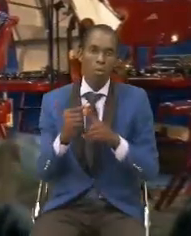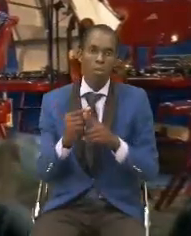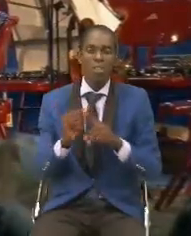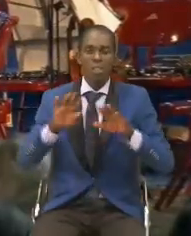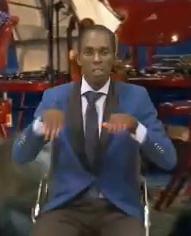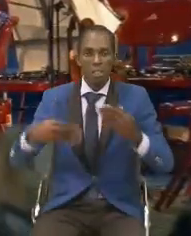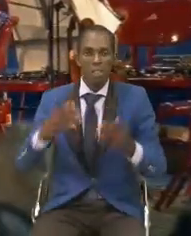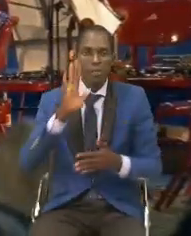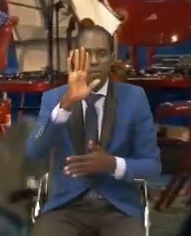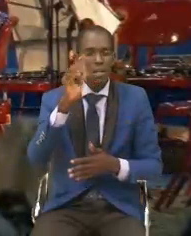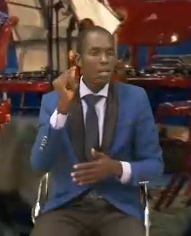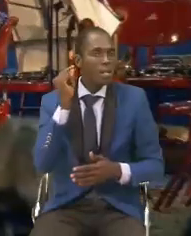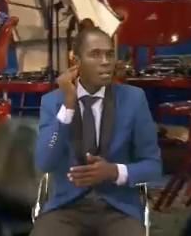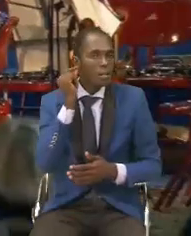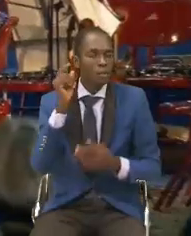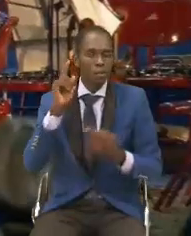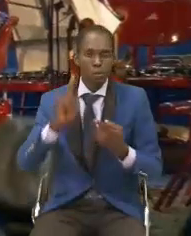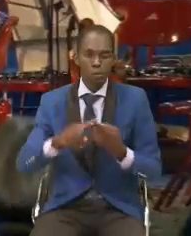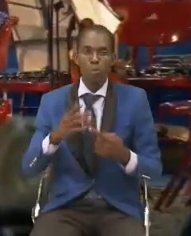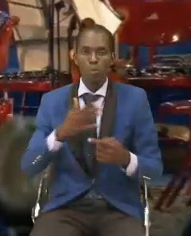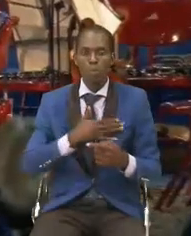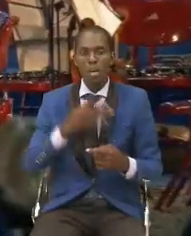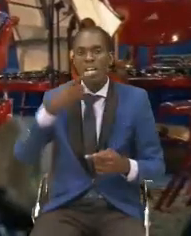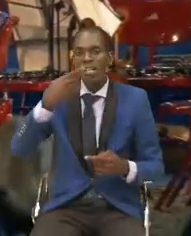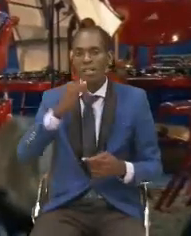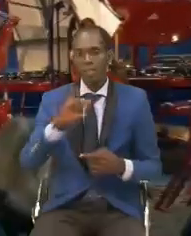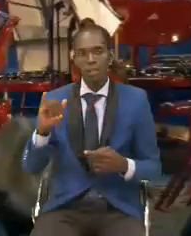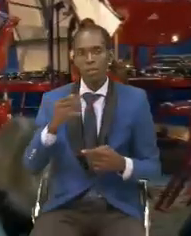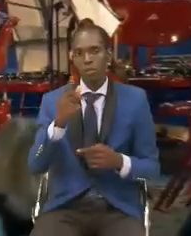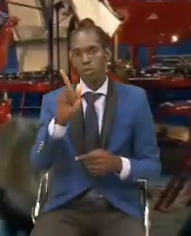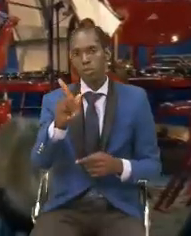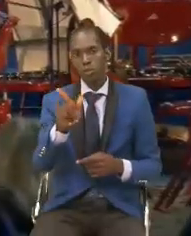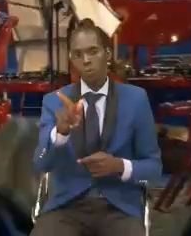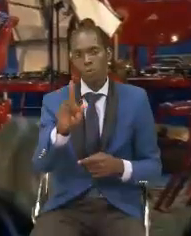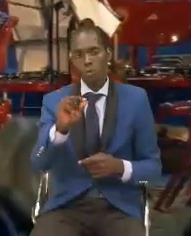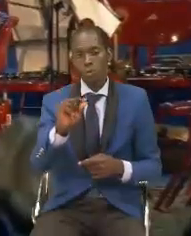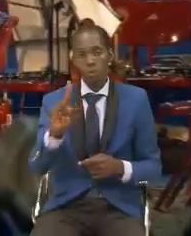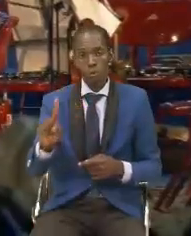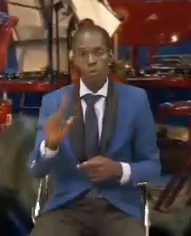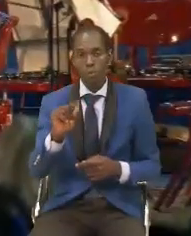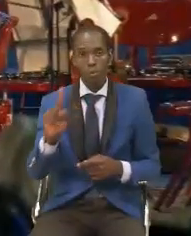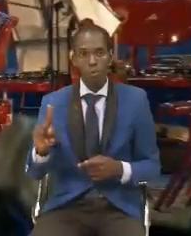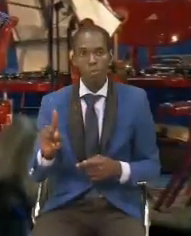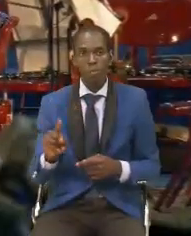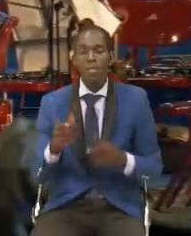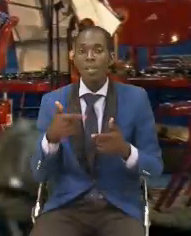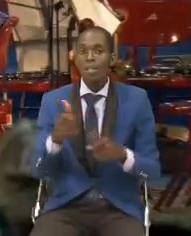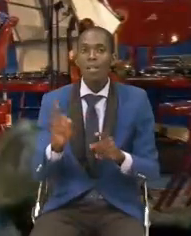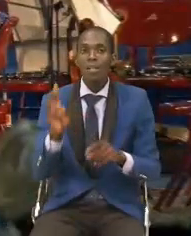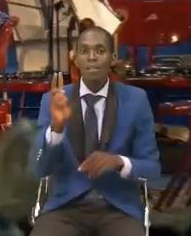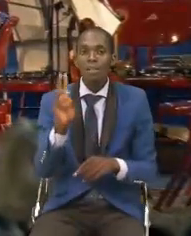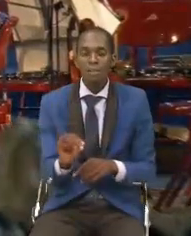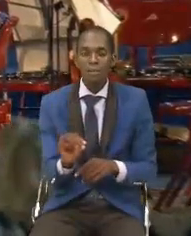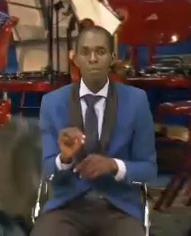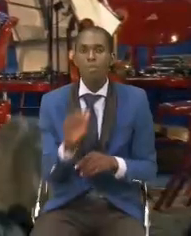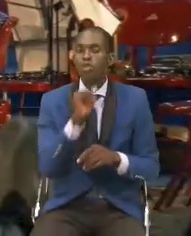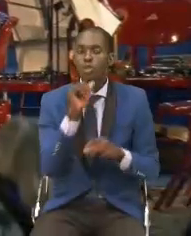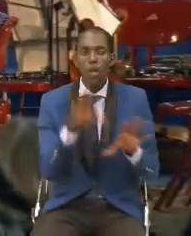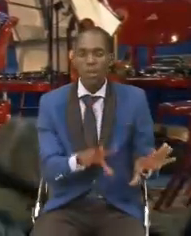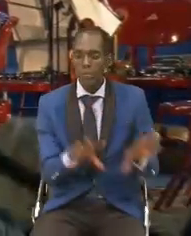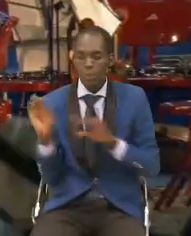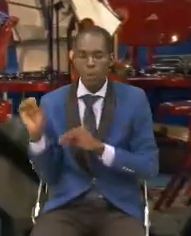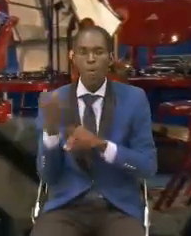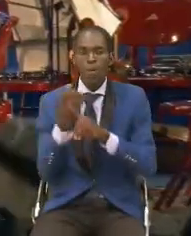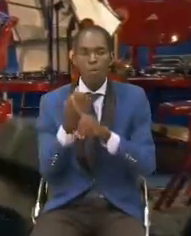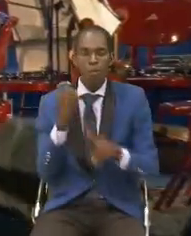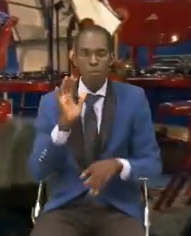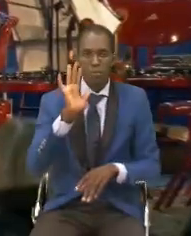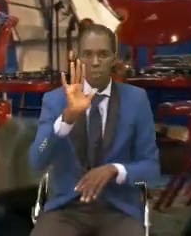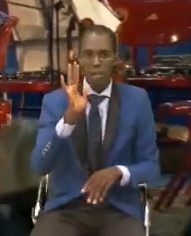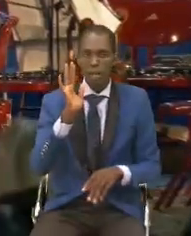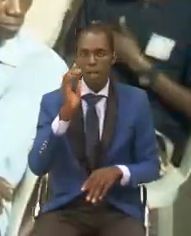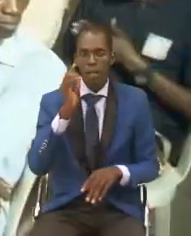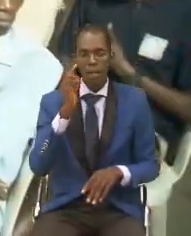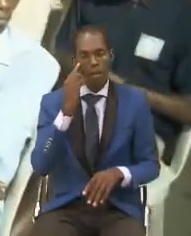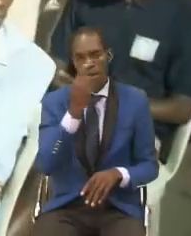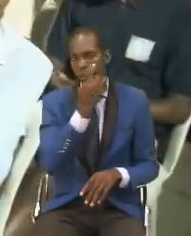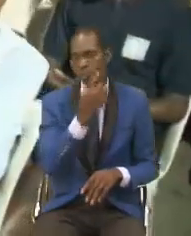attend to my words incline the ear unto my saints verse 21 in you want it says let them not depart